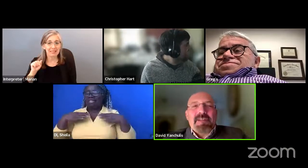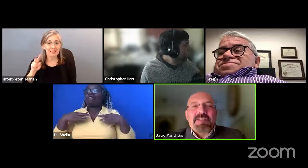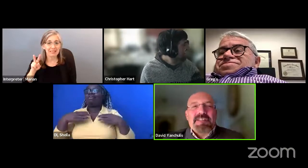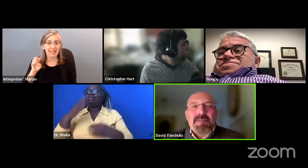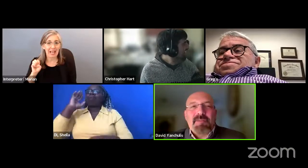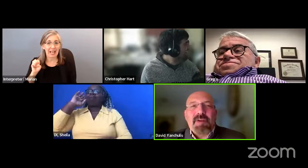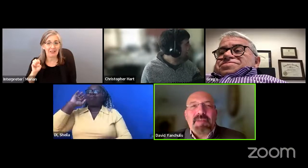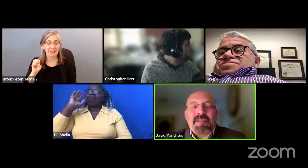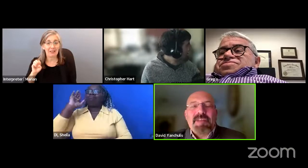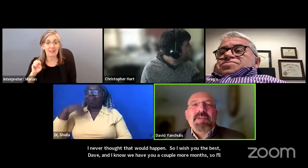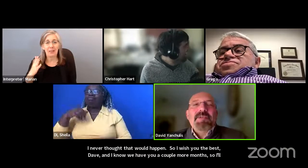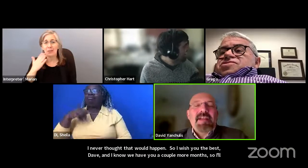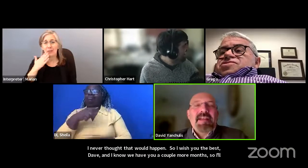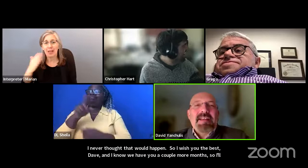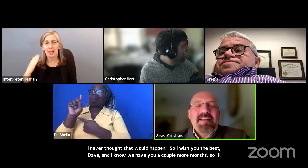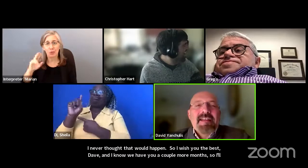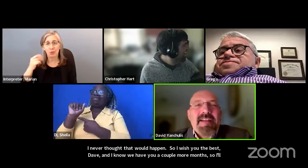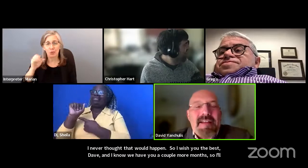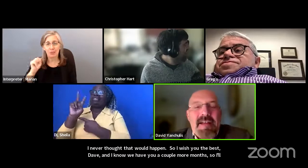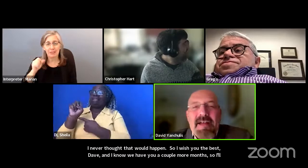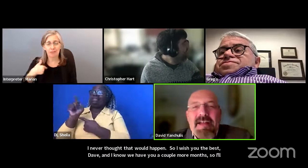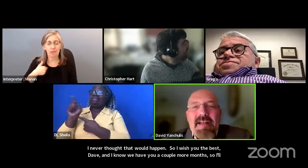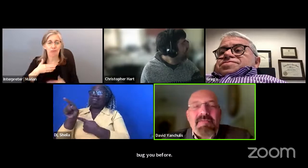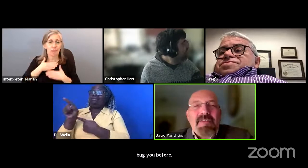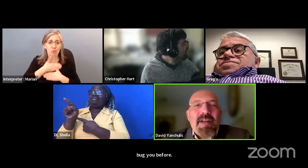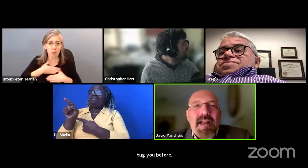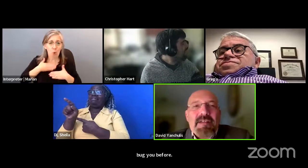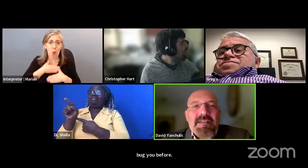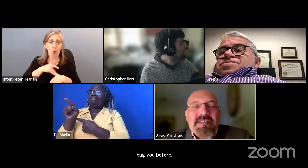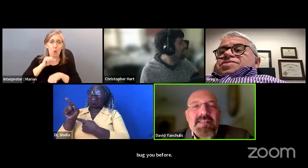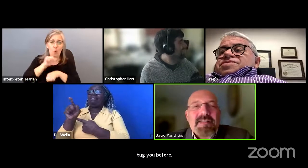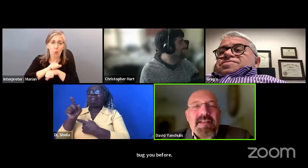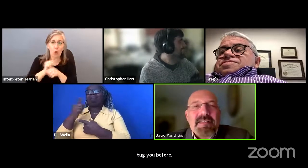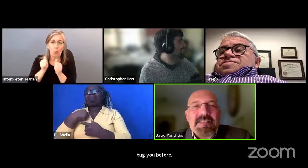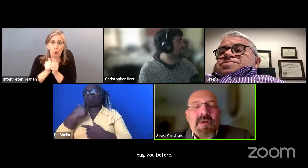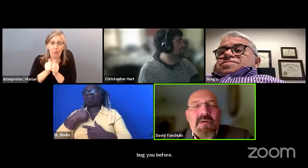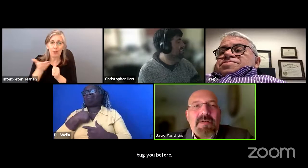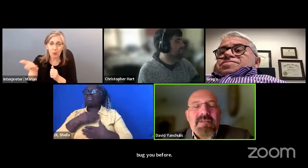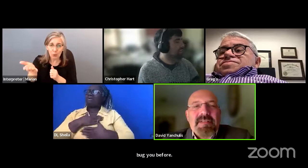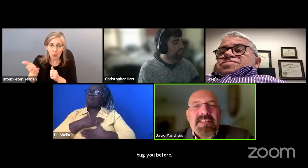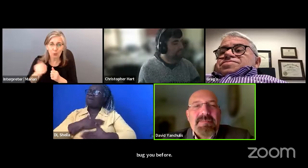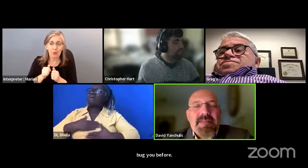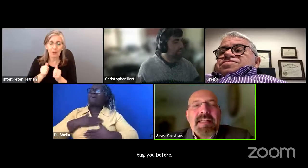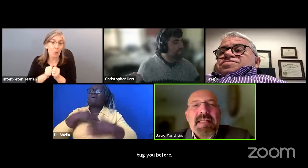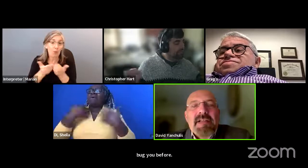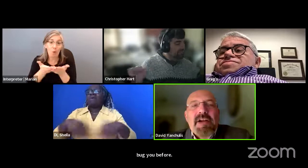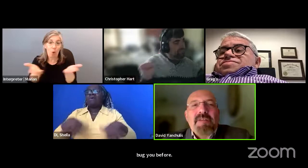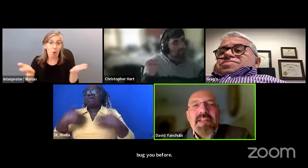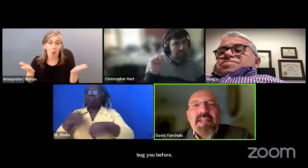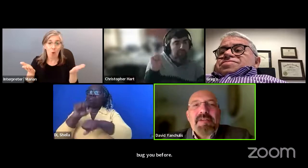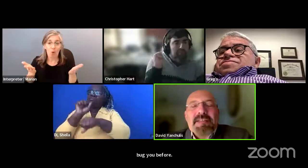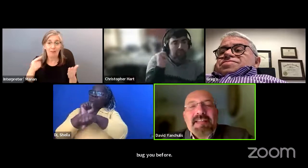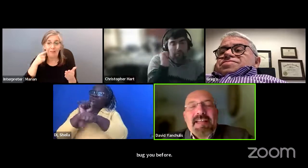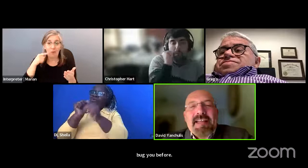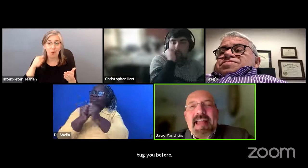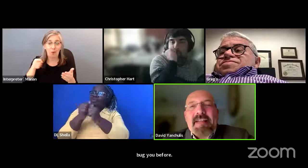a pleasure it's been to work with you and everyone else on this call. This meeting. Over the years.